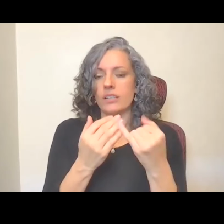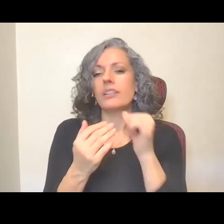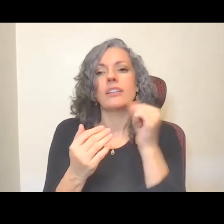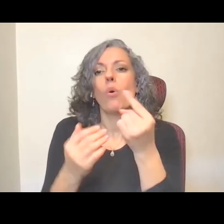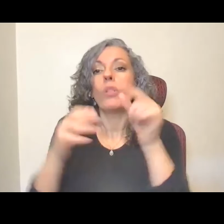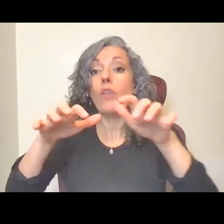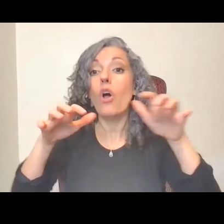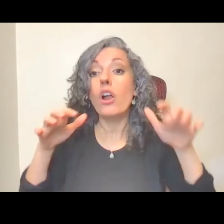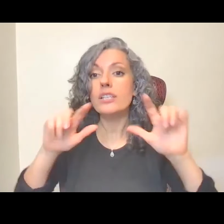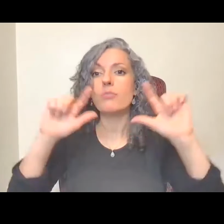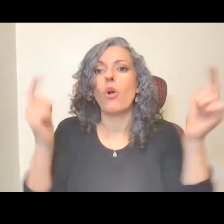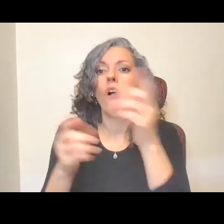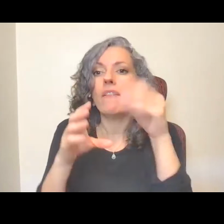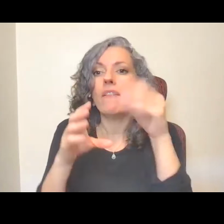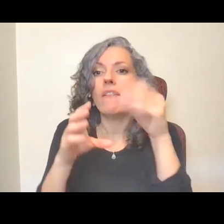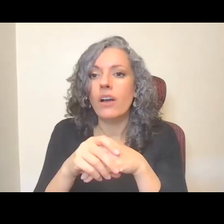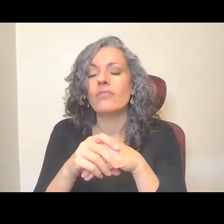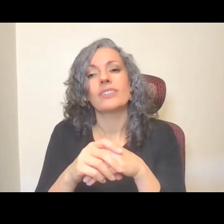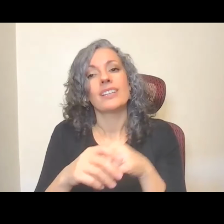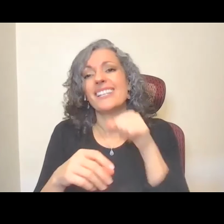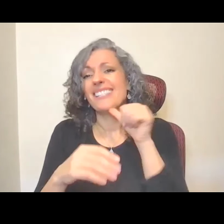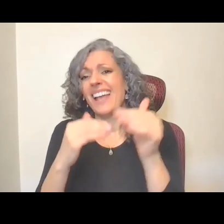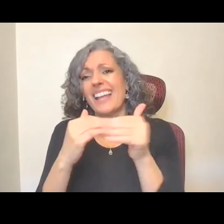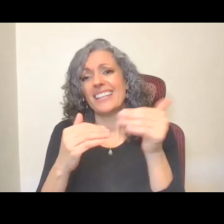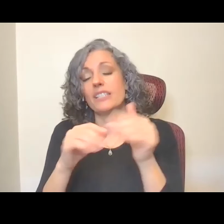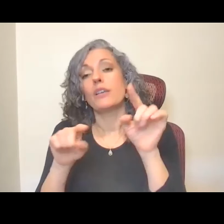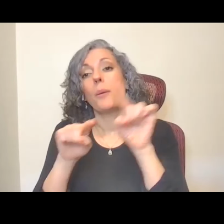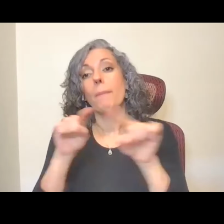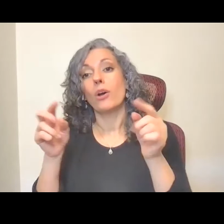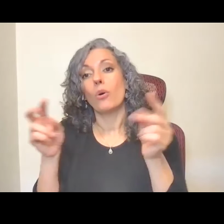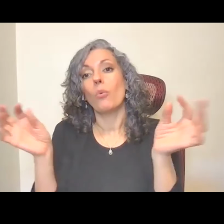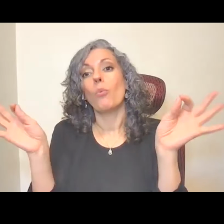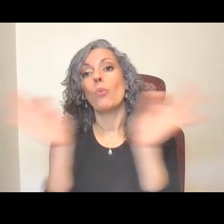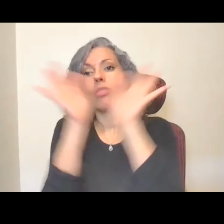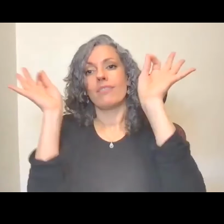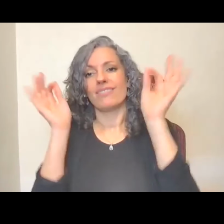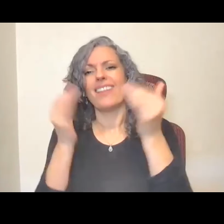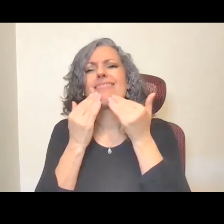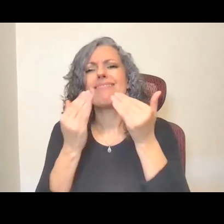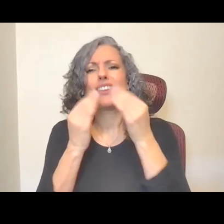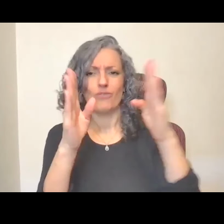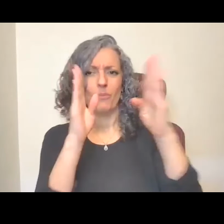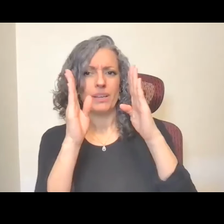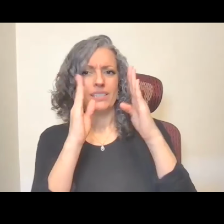demanding journey, but it's worth it. Thanks for your attention. And the rest of the slides